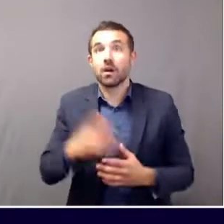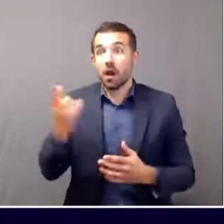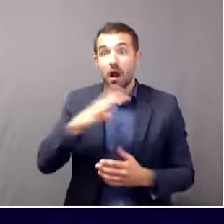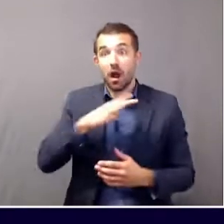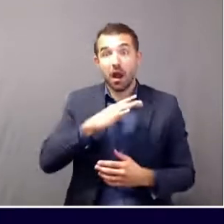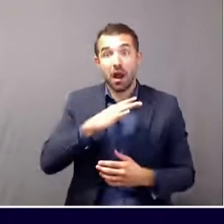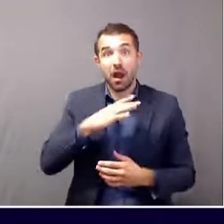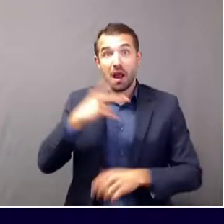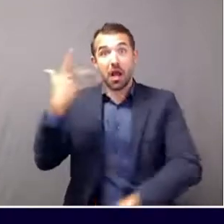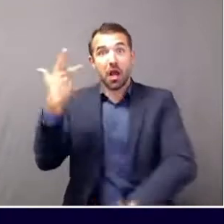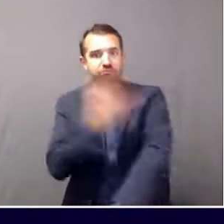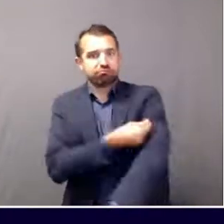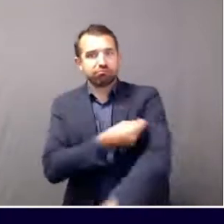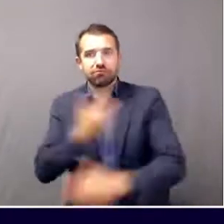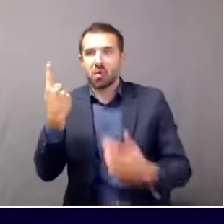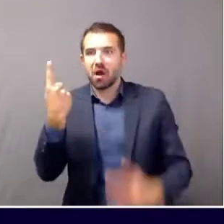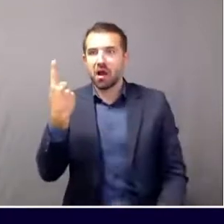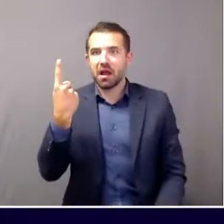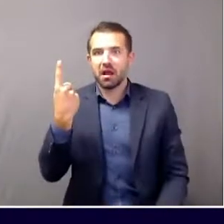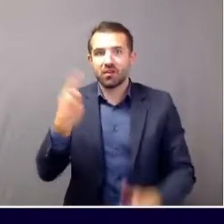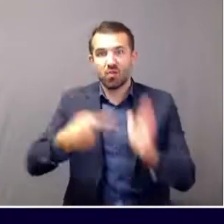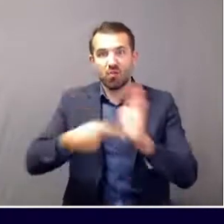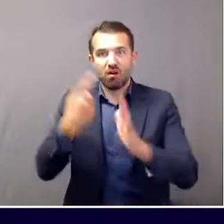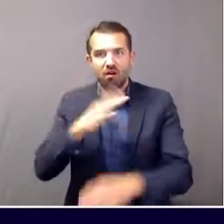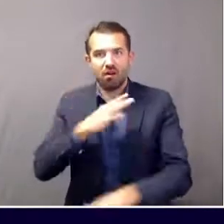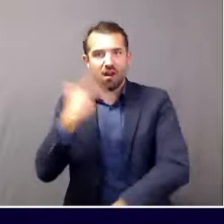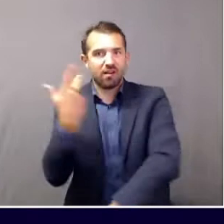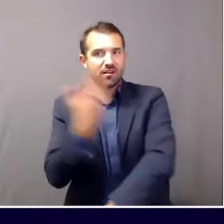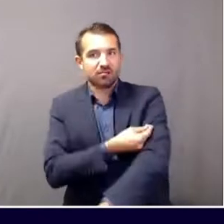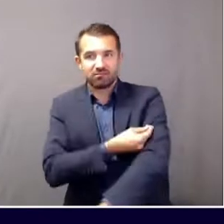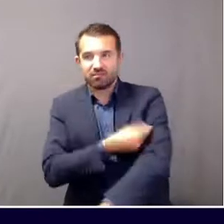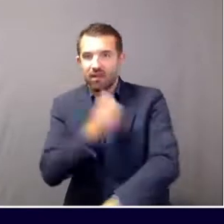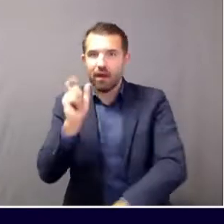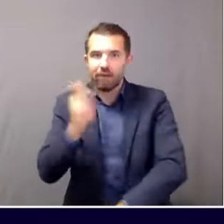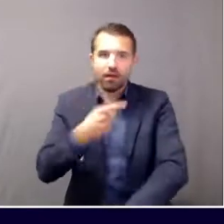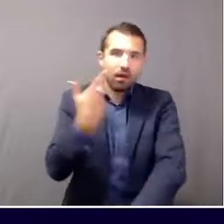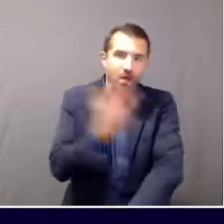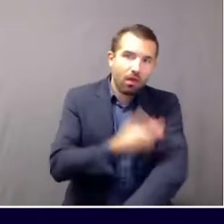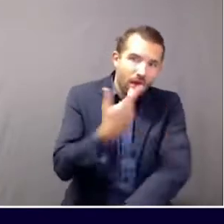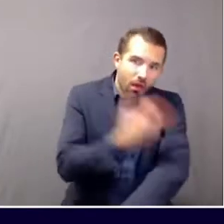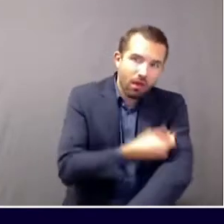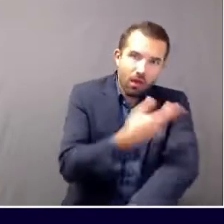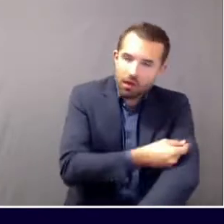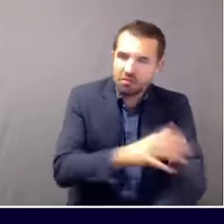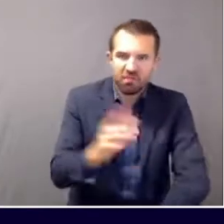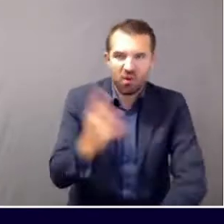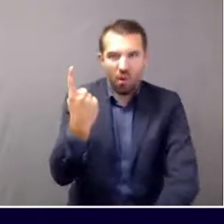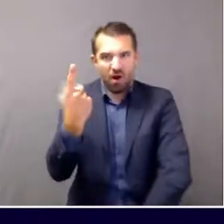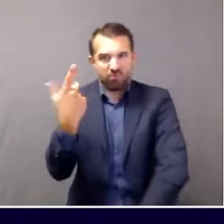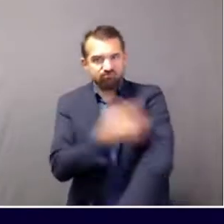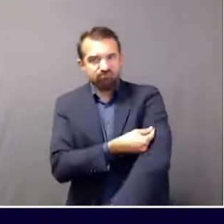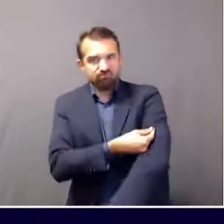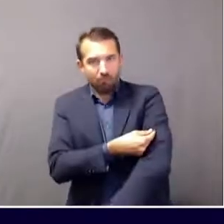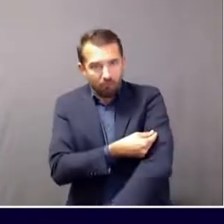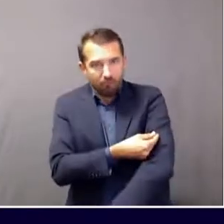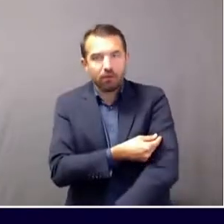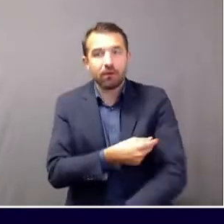no one knows on some of the positives that it happened with